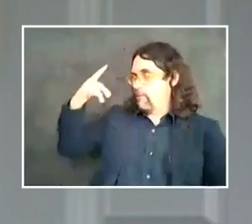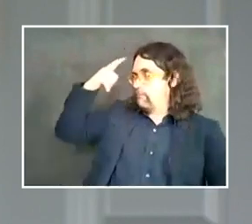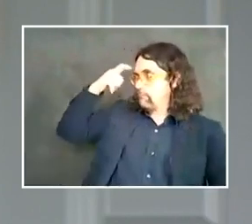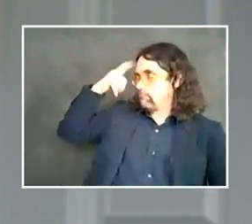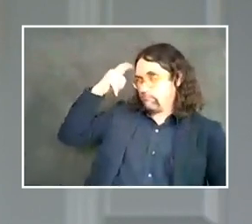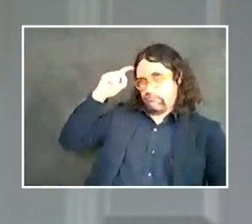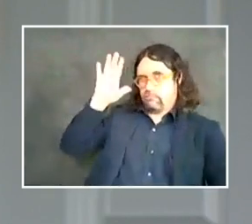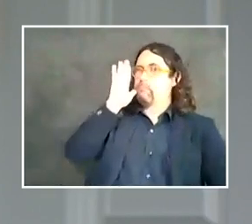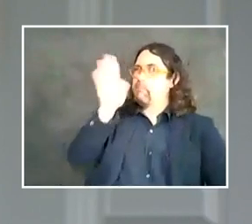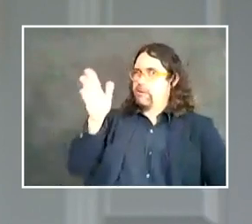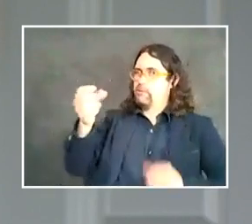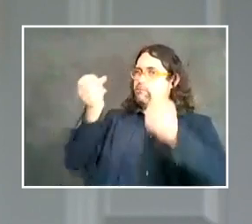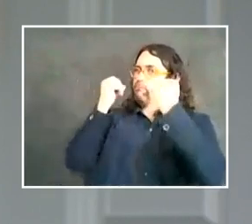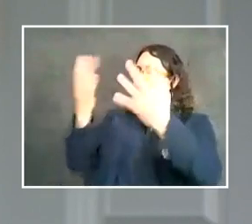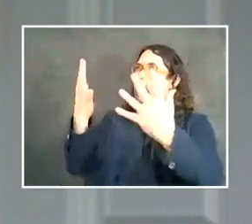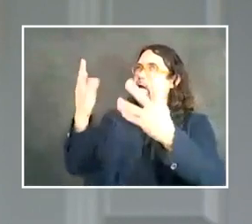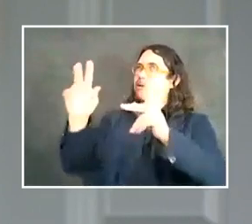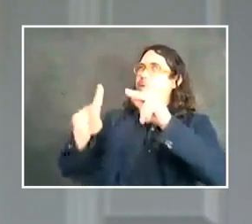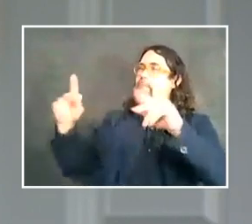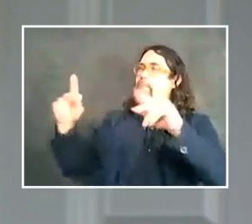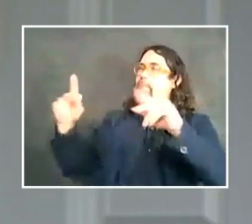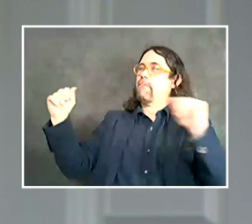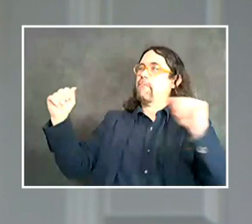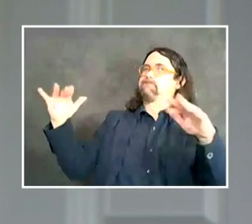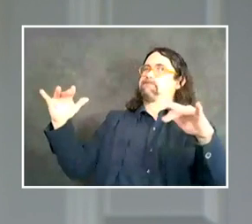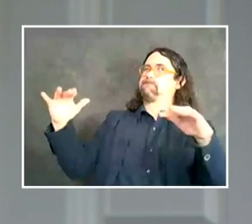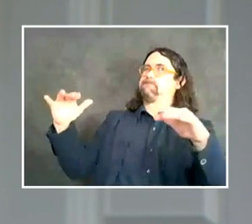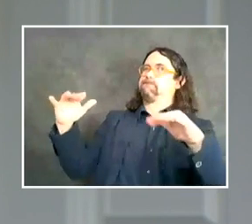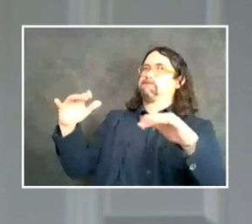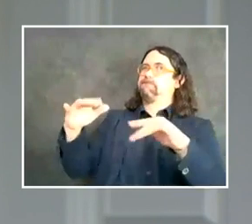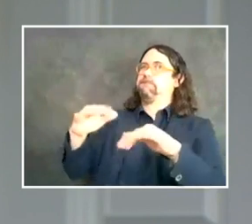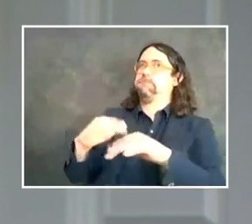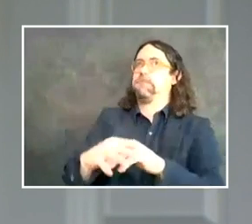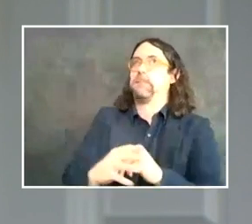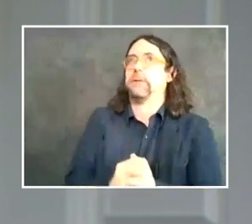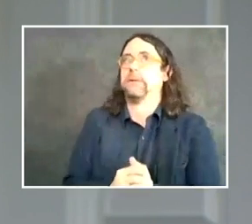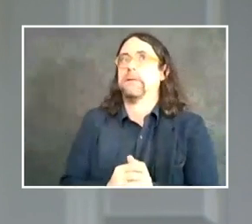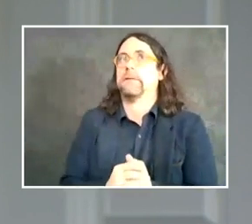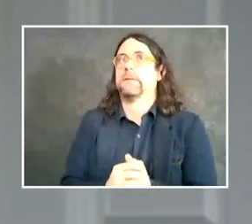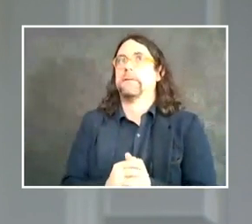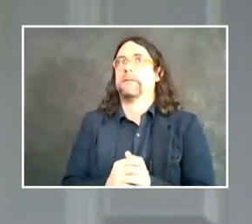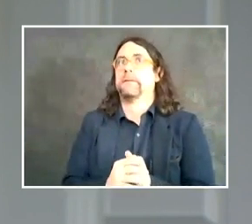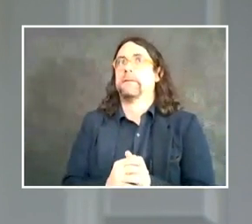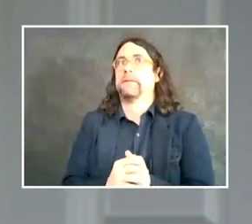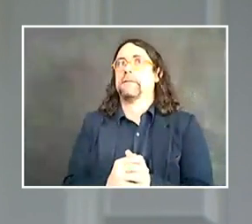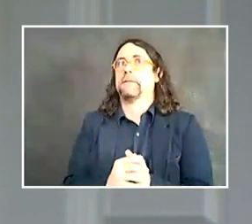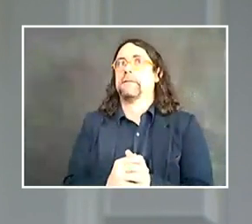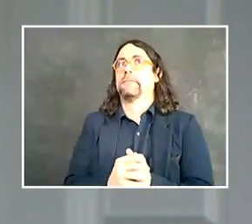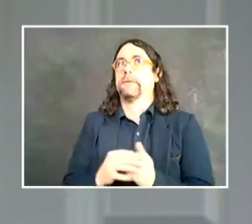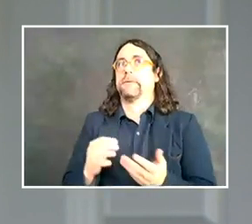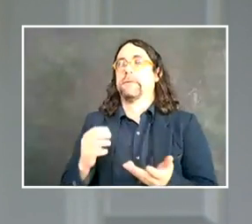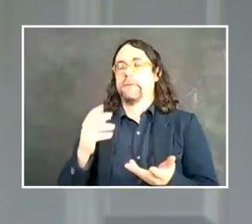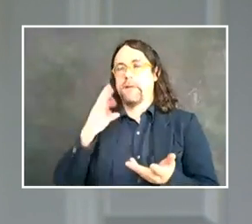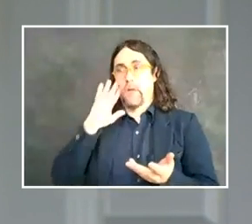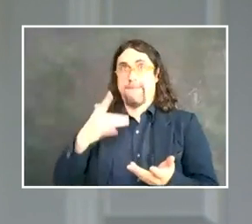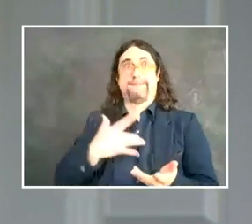BEEN CONSISTENT, MR. MAYOR, FOR WHAT SEEMS LIKE A LONGER TIME, BUT PROBABLY MONTHS NOW THAT THERE ARE TO BE NO GATHERINGS